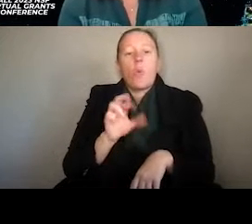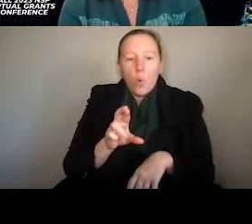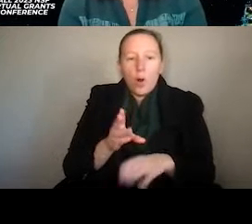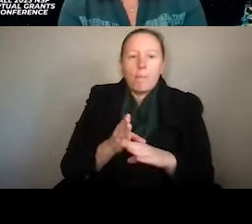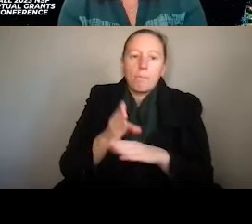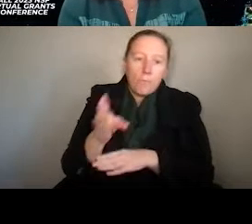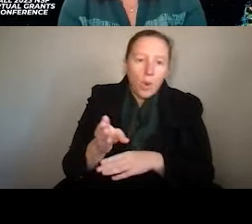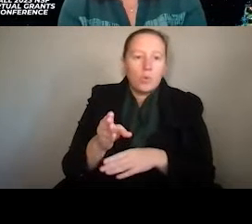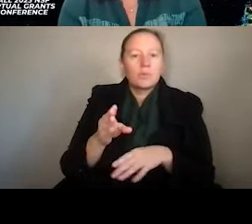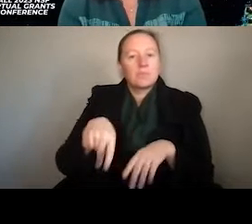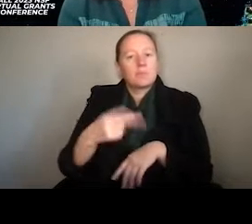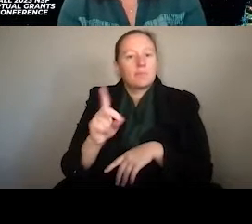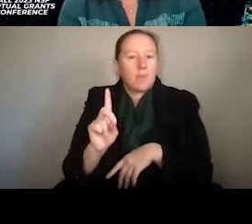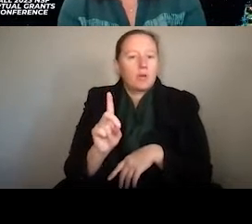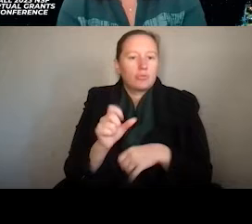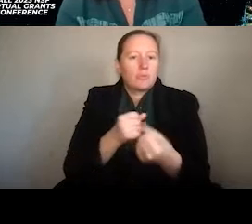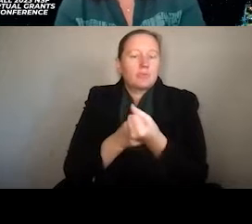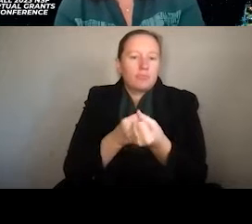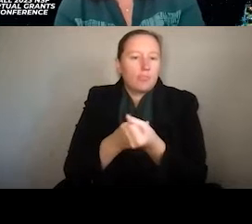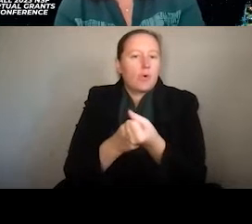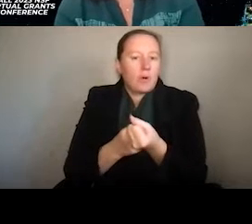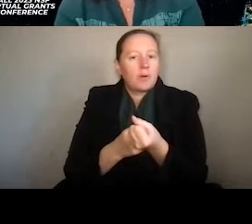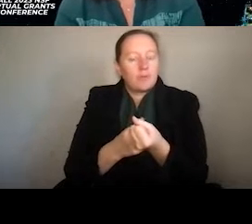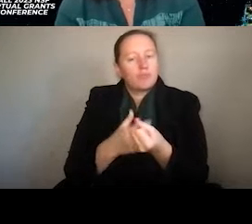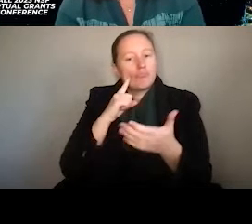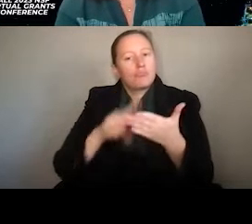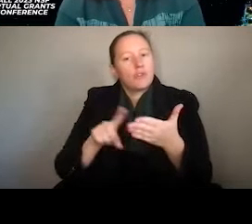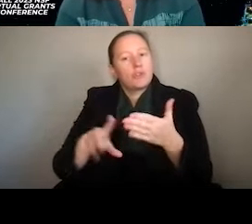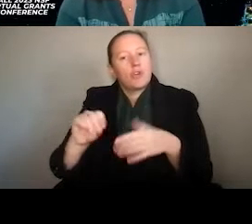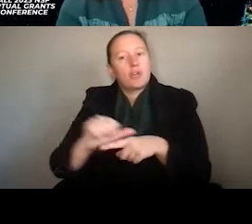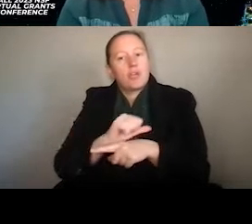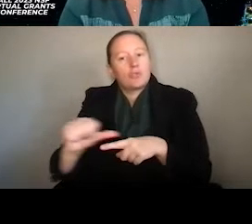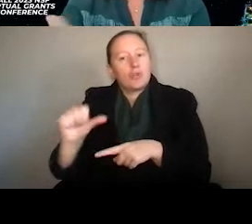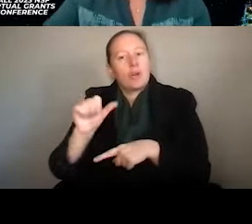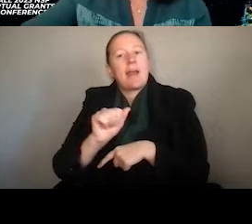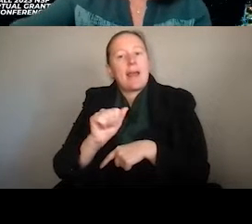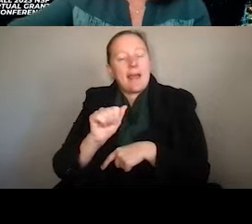research experience and training for post doctorals at Active CREST centers.